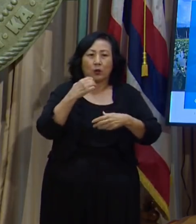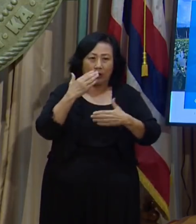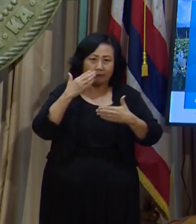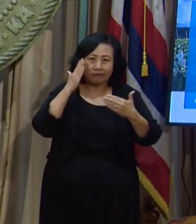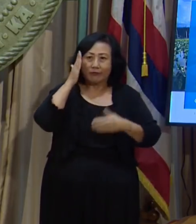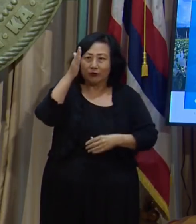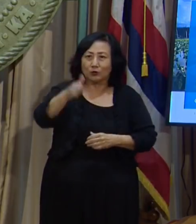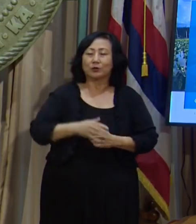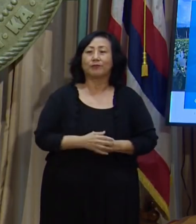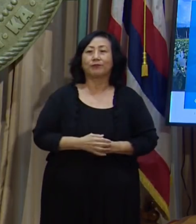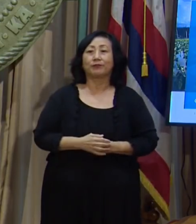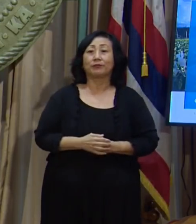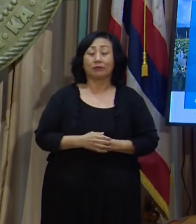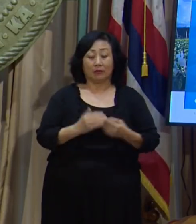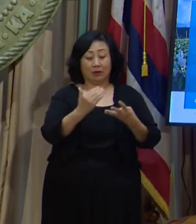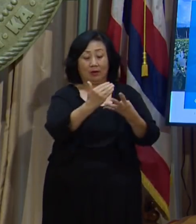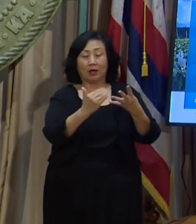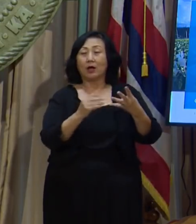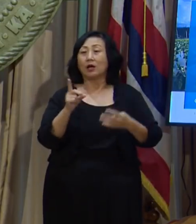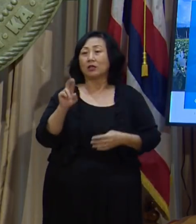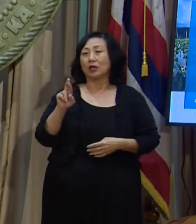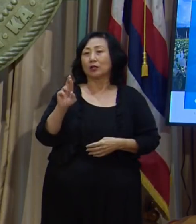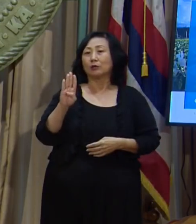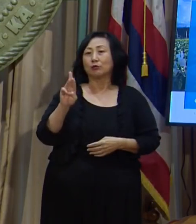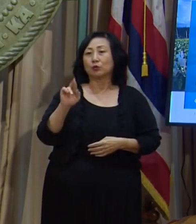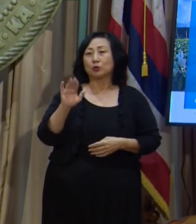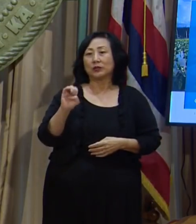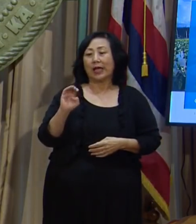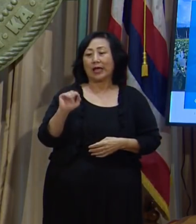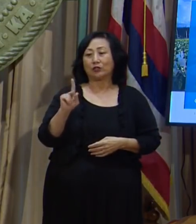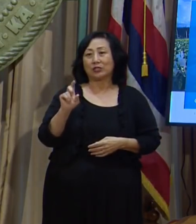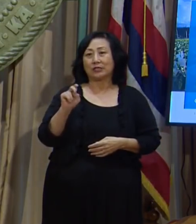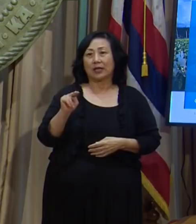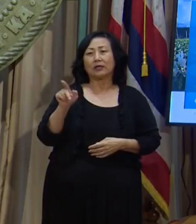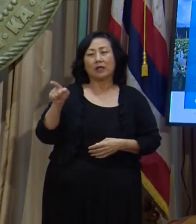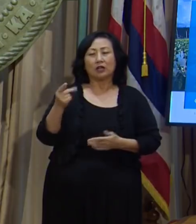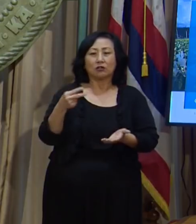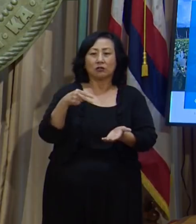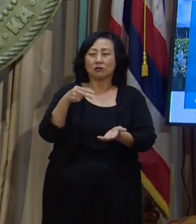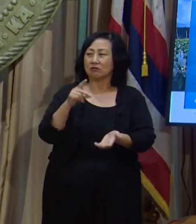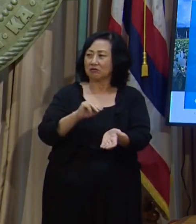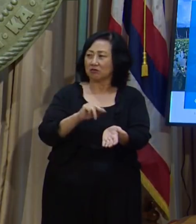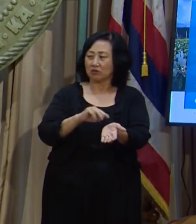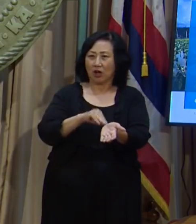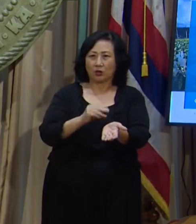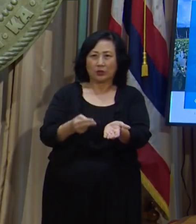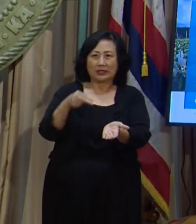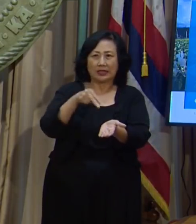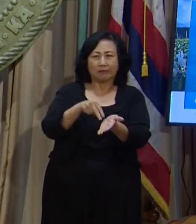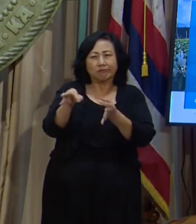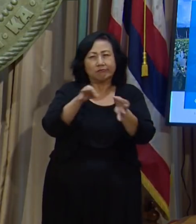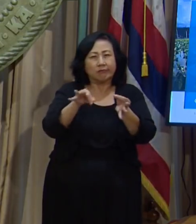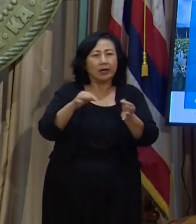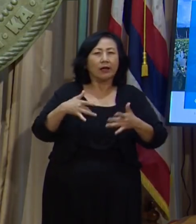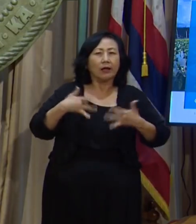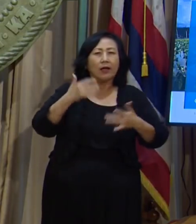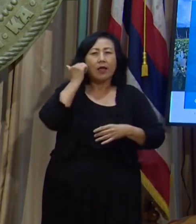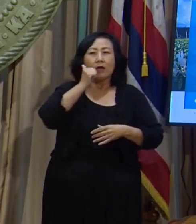HE IS HERE TODAY TO GIVE AN UPDATE ON OUR PLANS TO FULLY ENGAGE OUR COMMUNITY AS WE MOVE FORWARD.